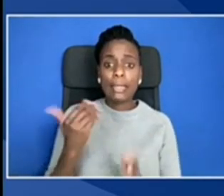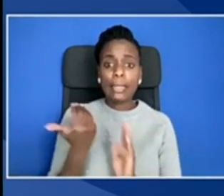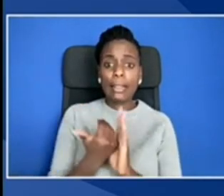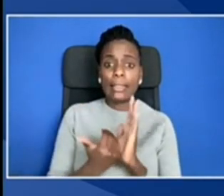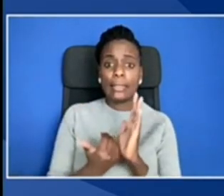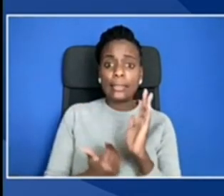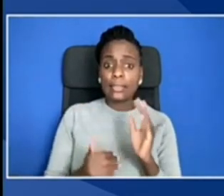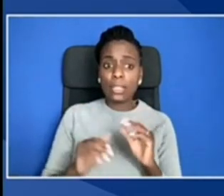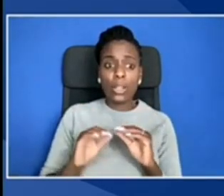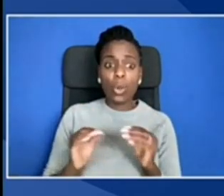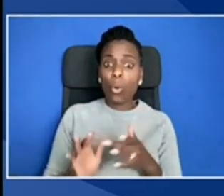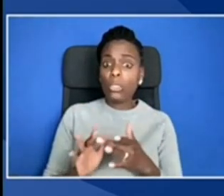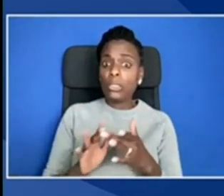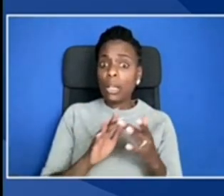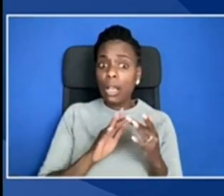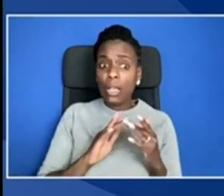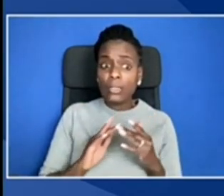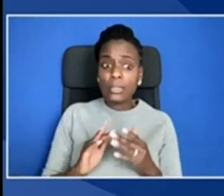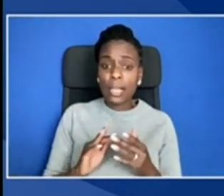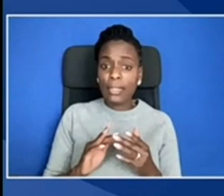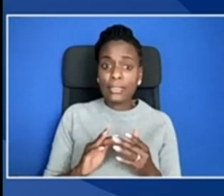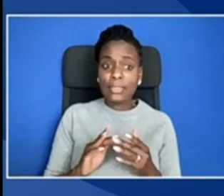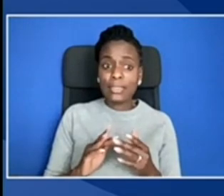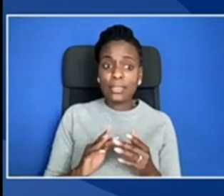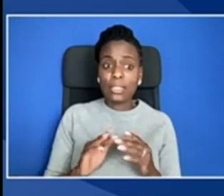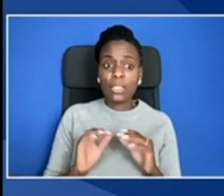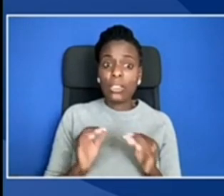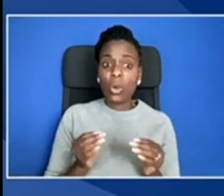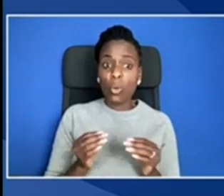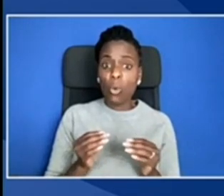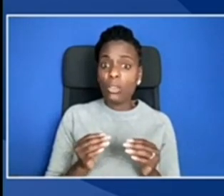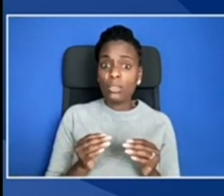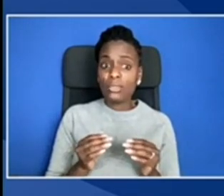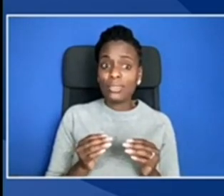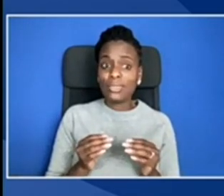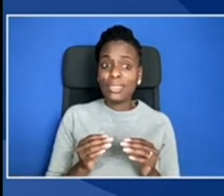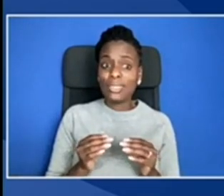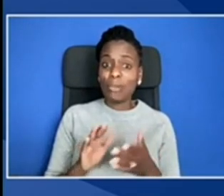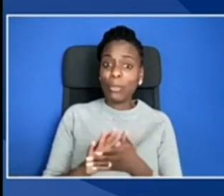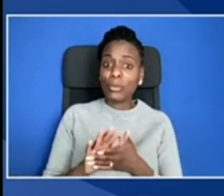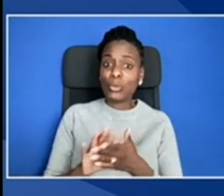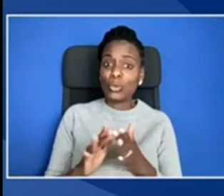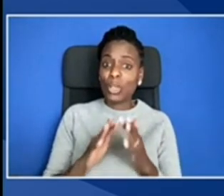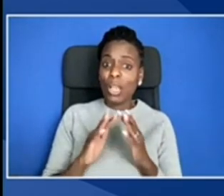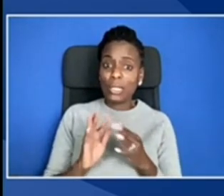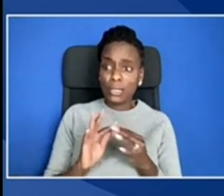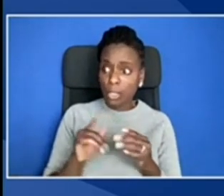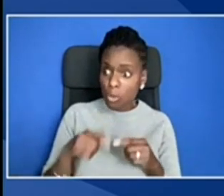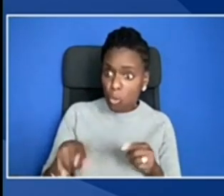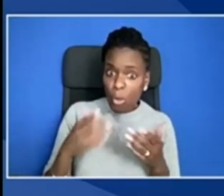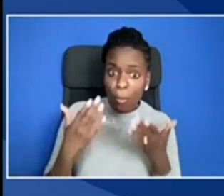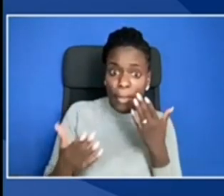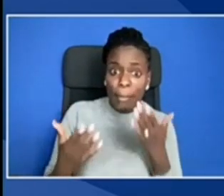Cardona. No one from the schools were contacted that you might be eligible to participate in this lawsuit.